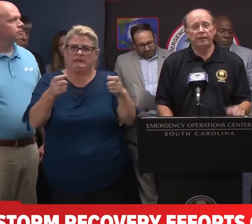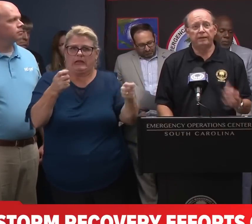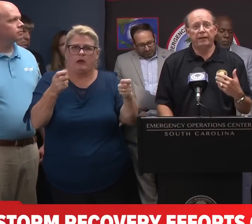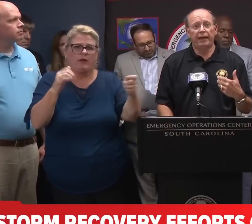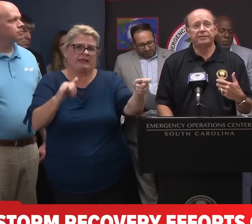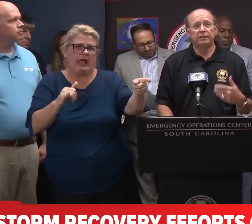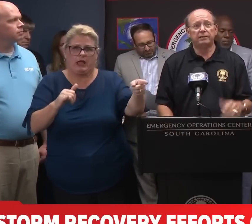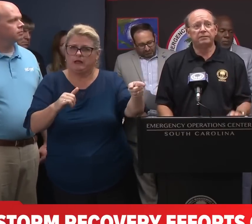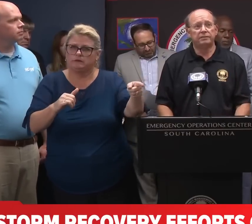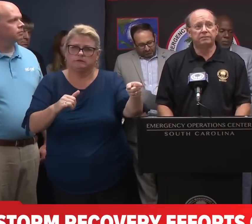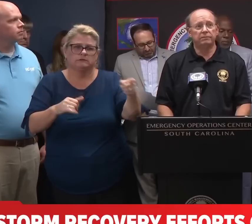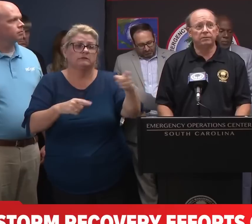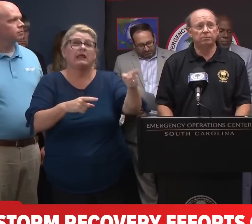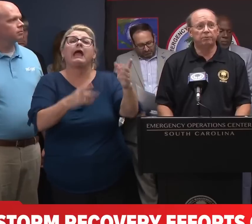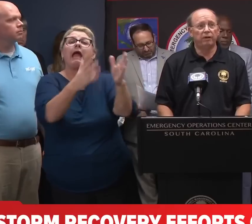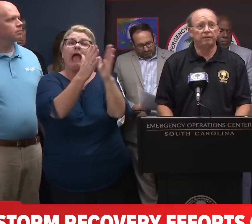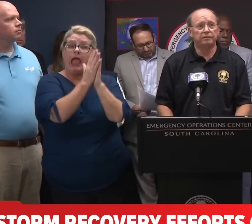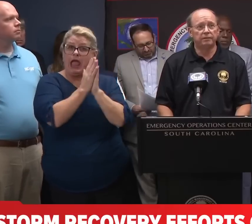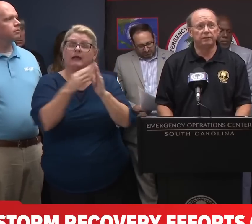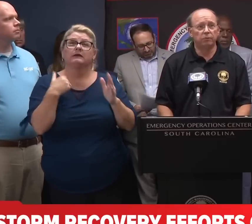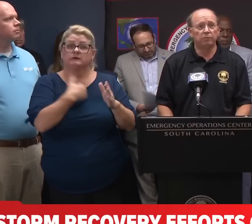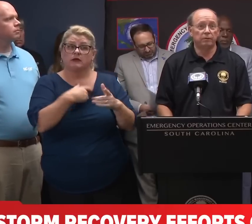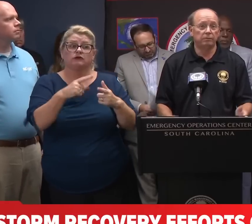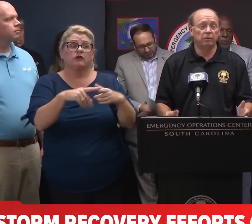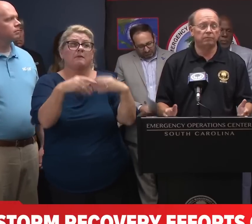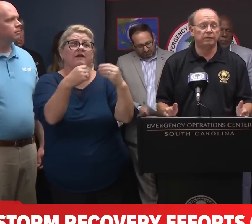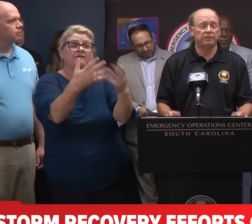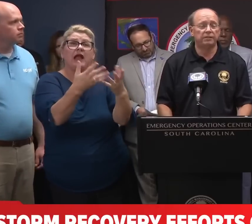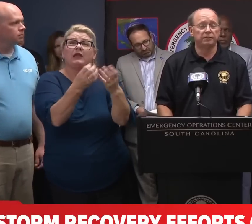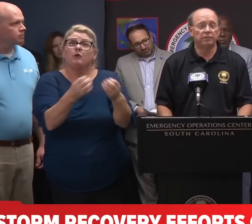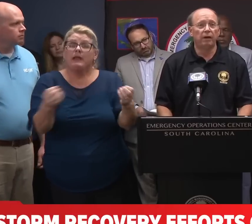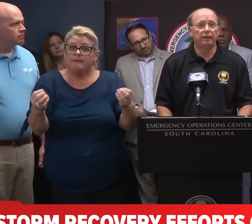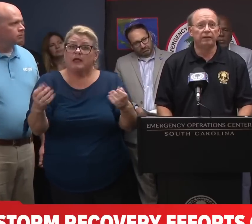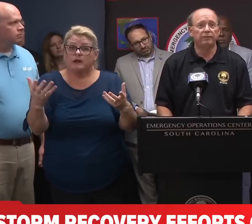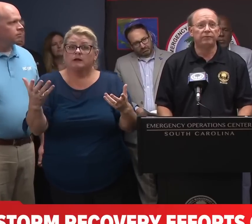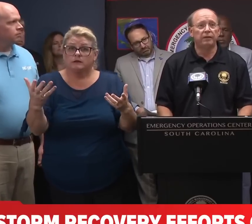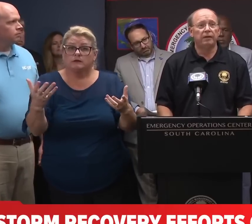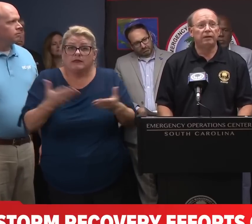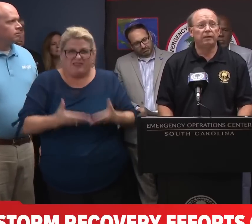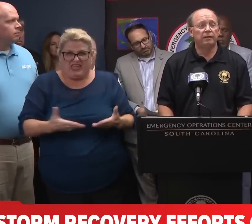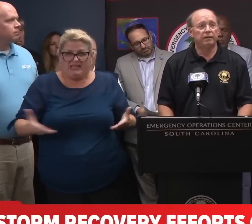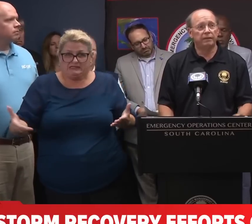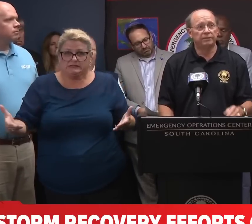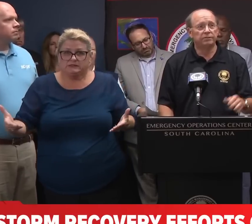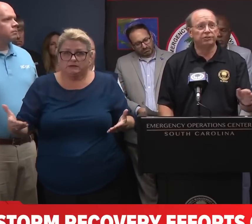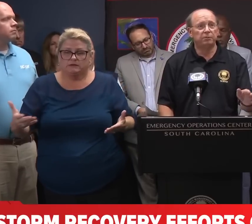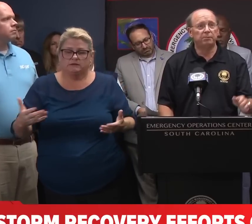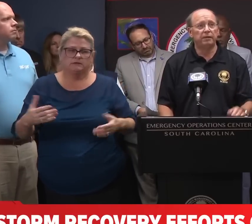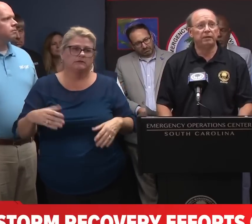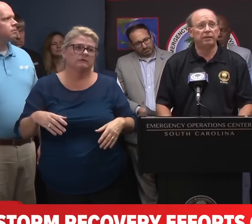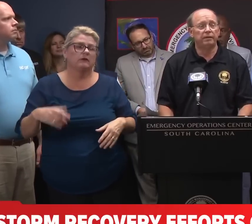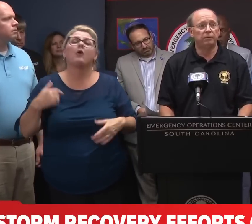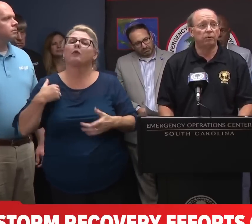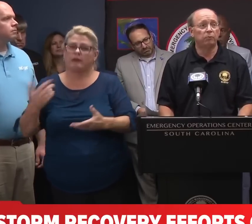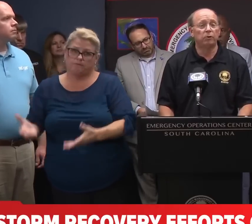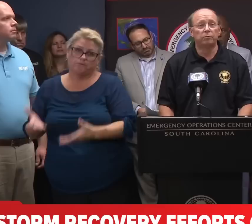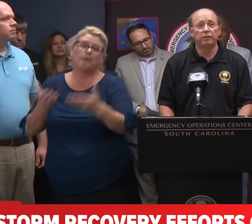they ask us to, to provide the equipment in this case, the commodities, uh and that's shipped in and then we work with